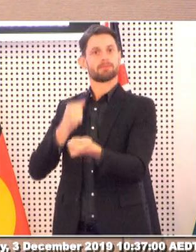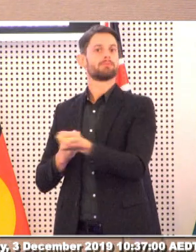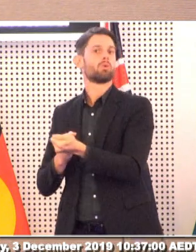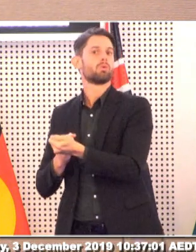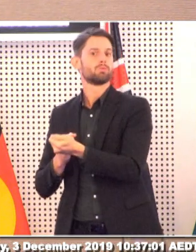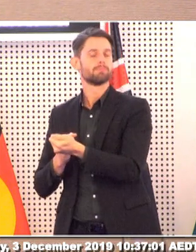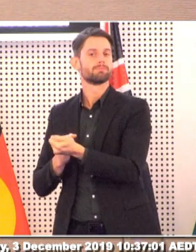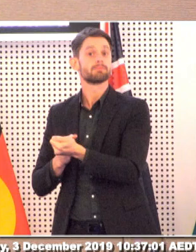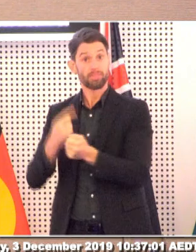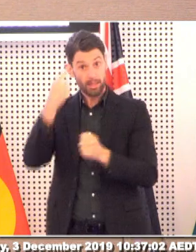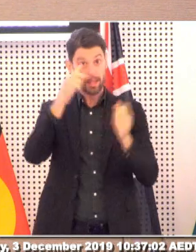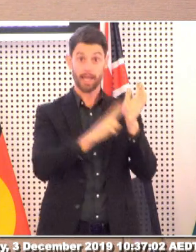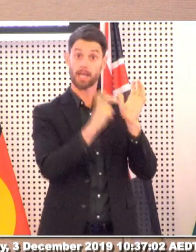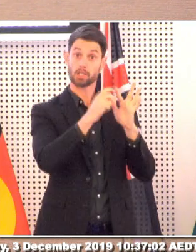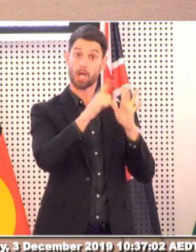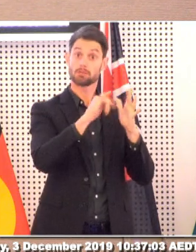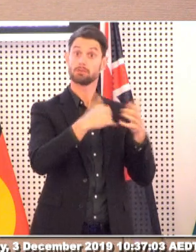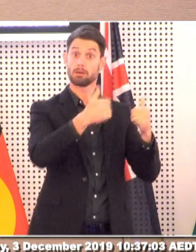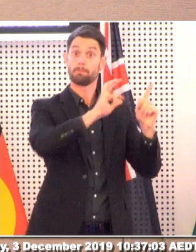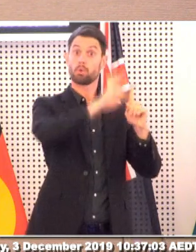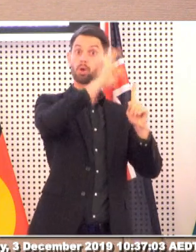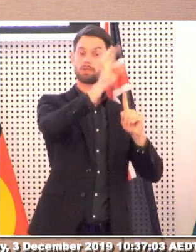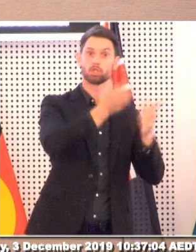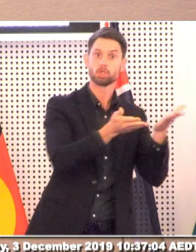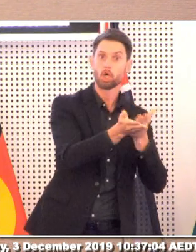support services, and – and, you know, doubling the funding for support services,